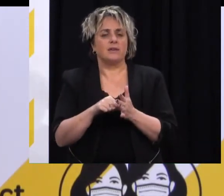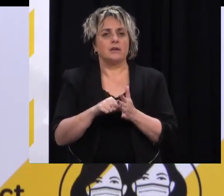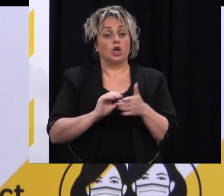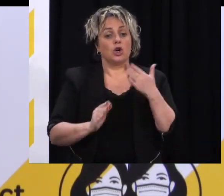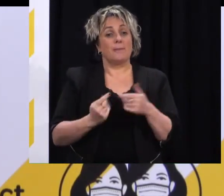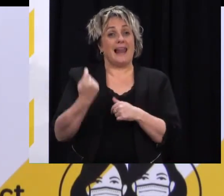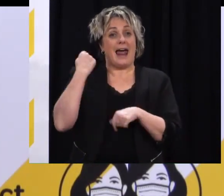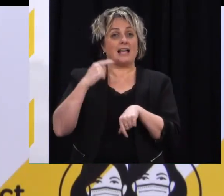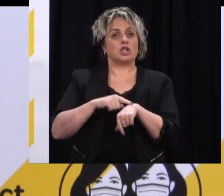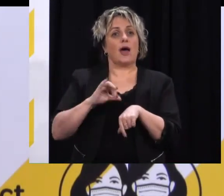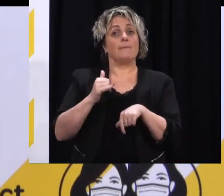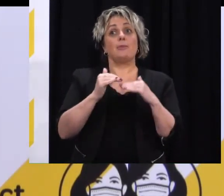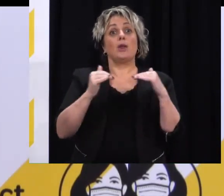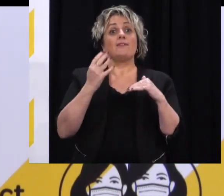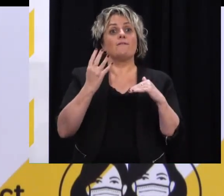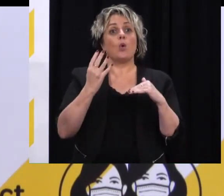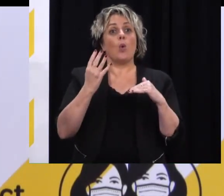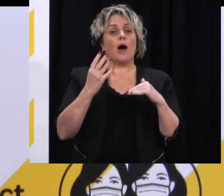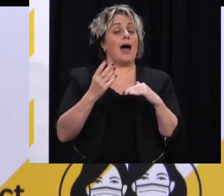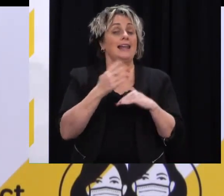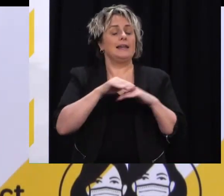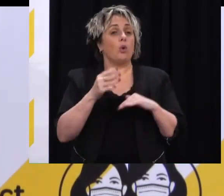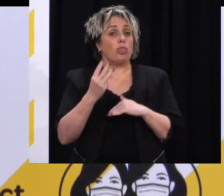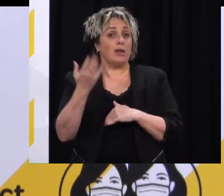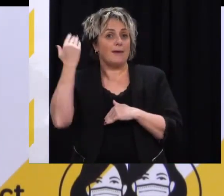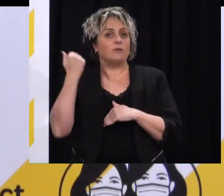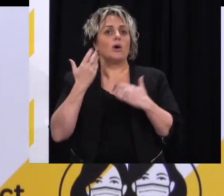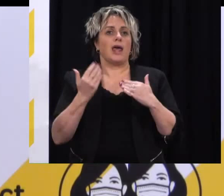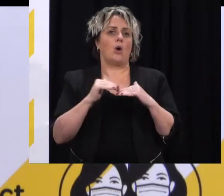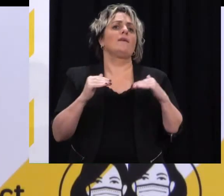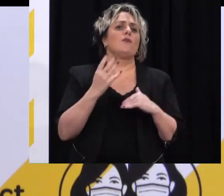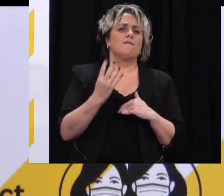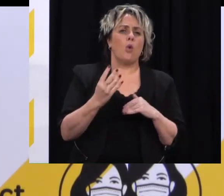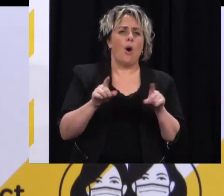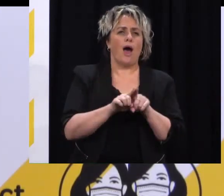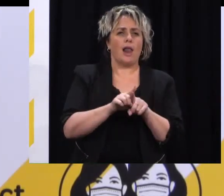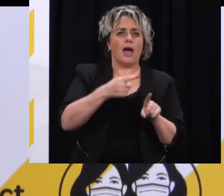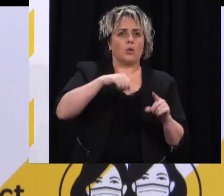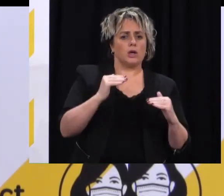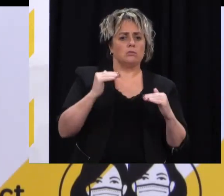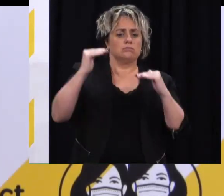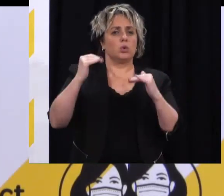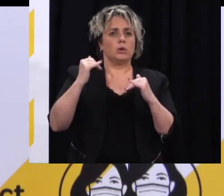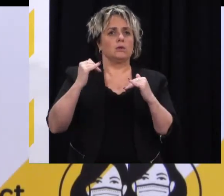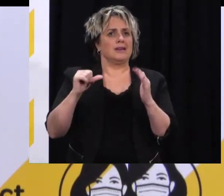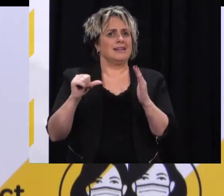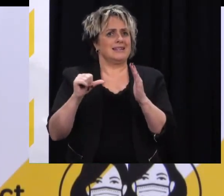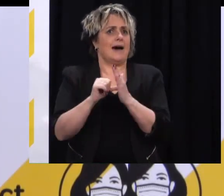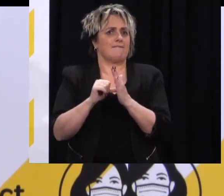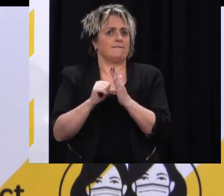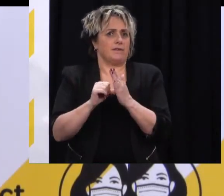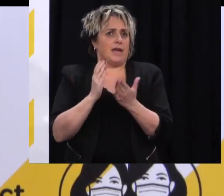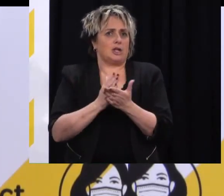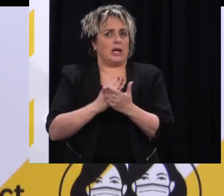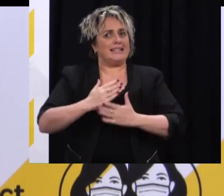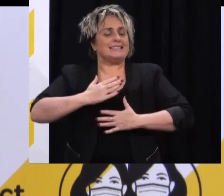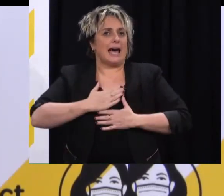slide up the scale for Delta. Where we might have usually